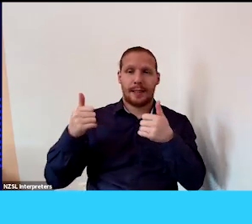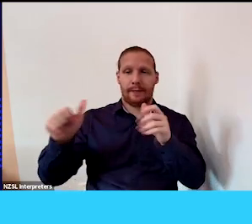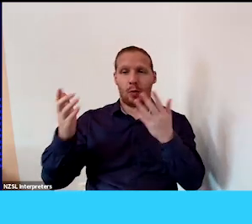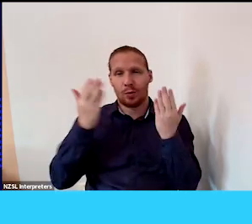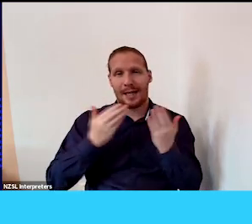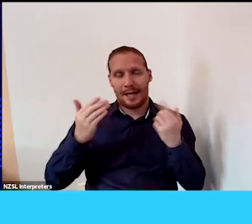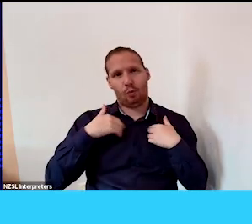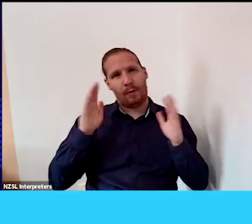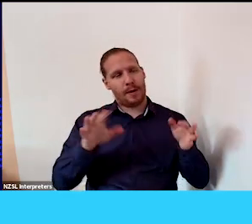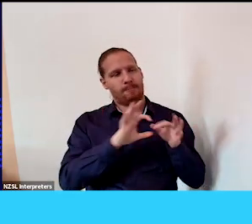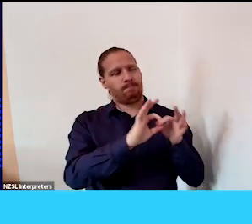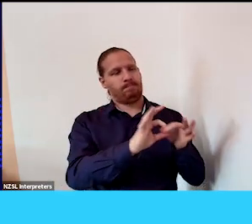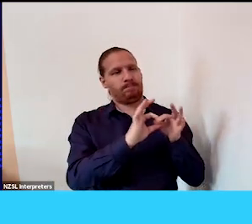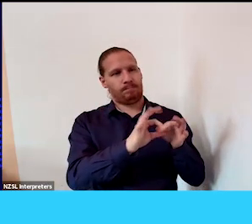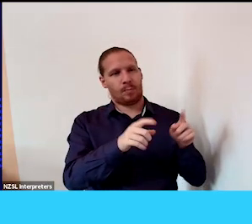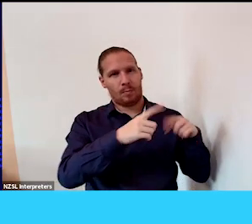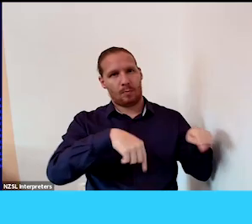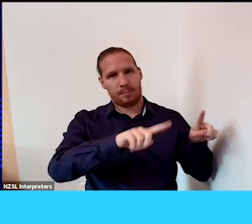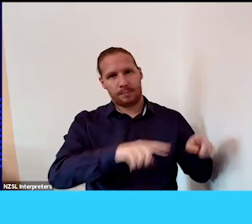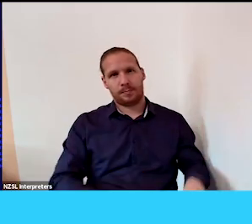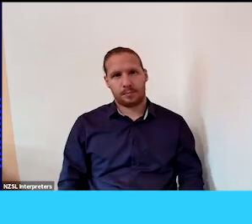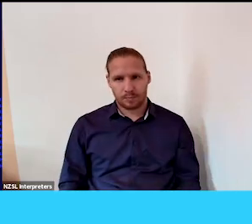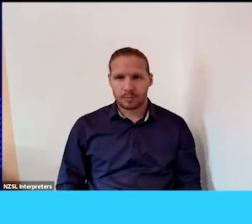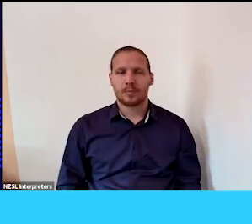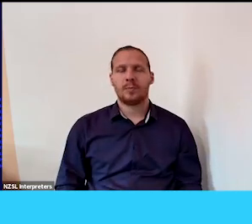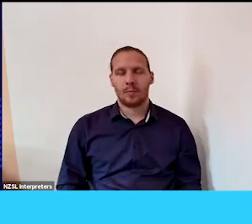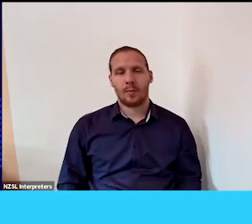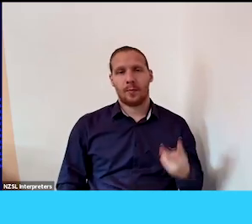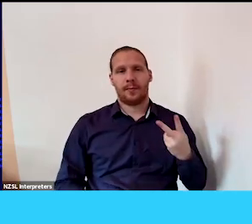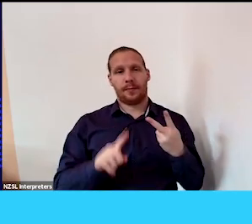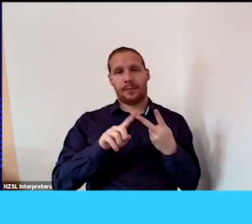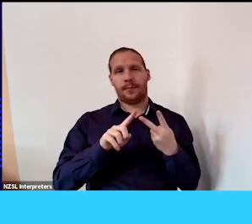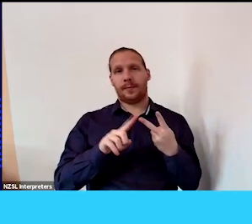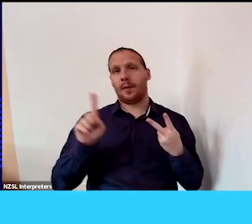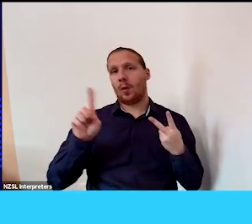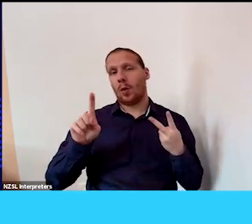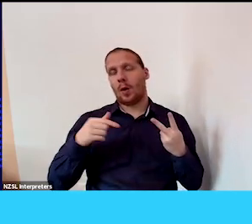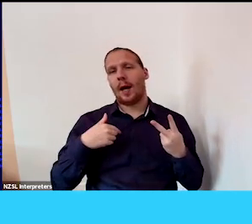The second important, objective, was to administer a brief questionnaire